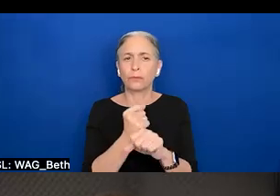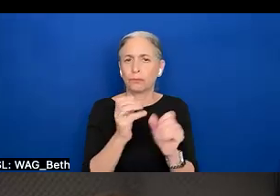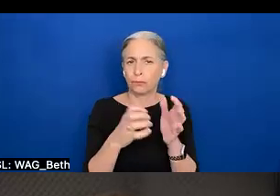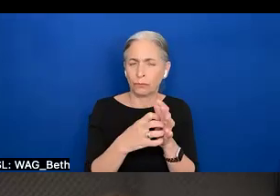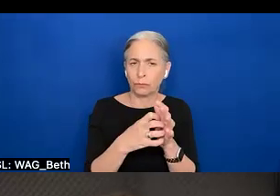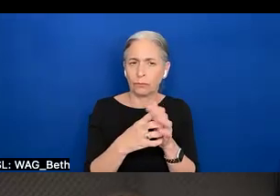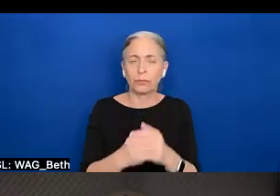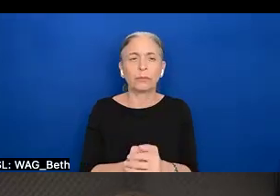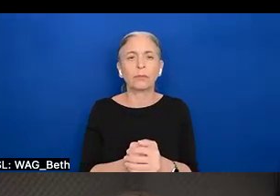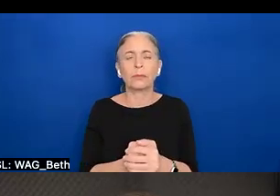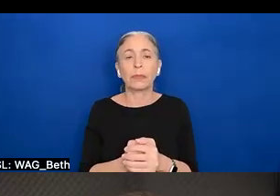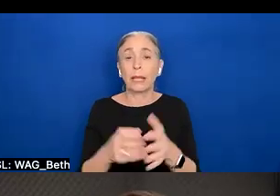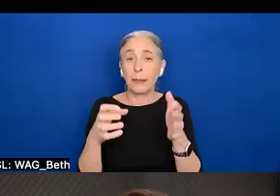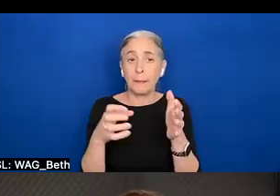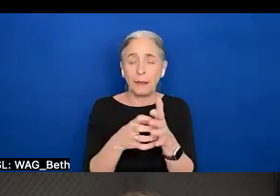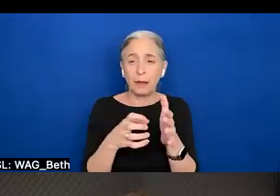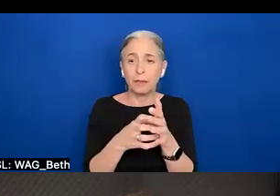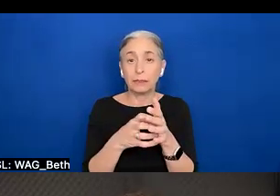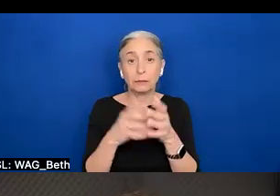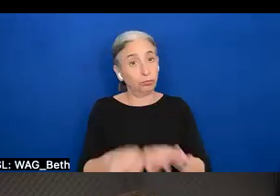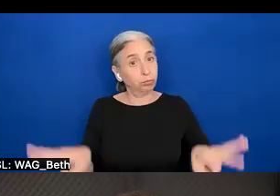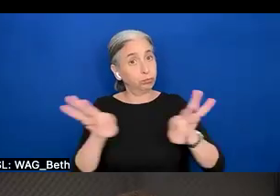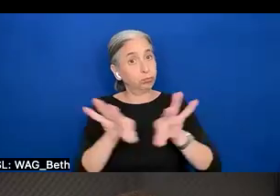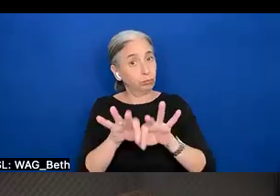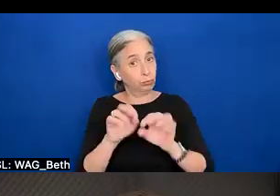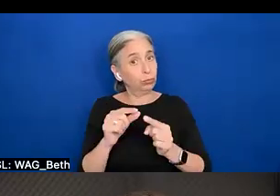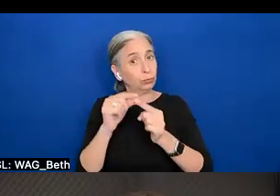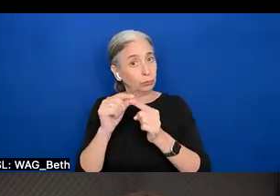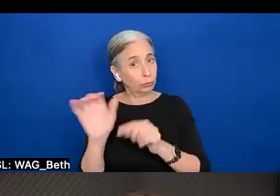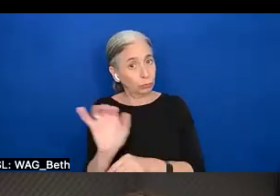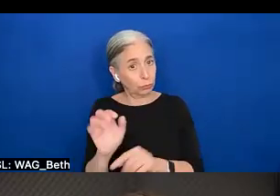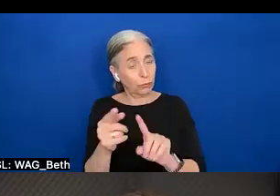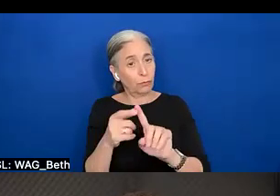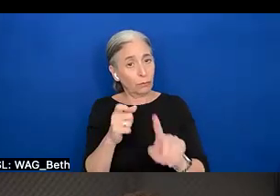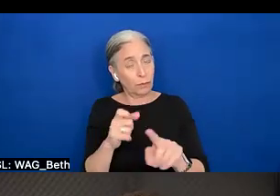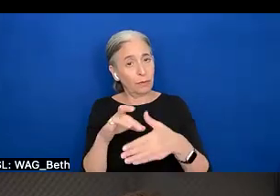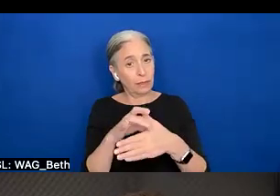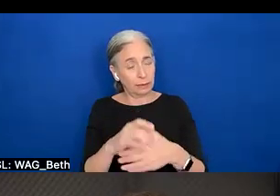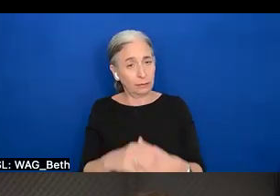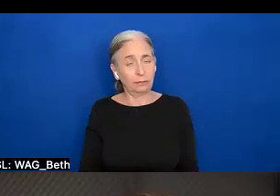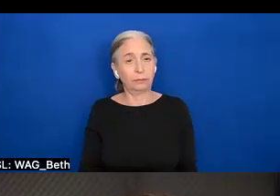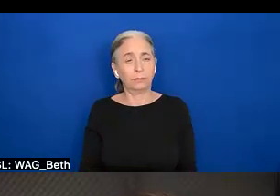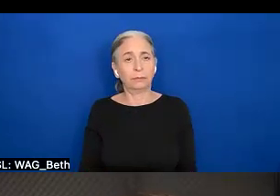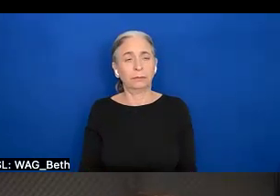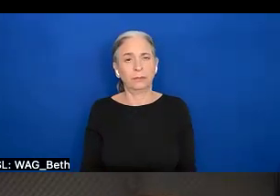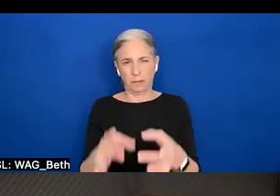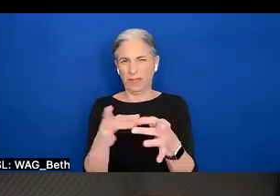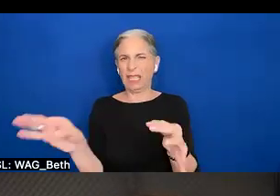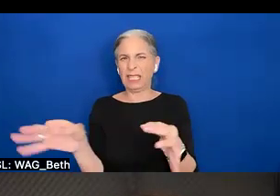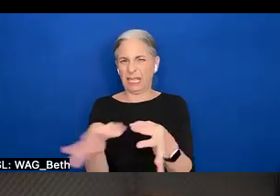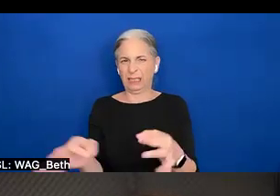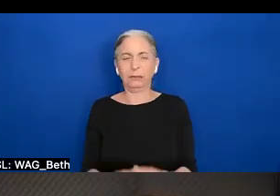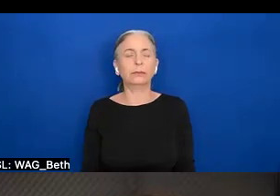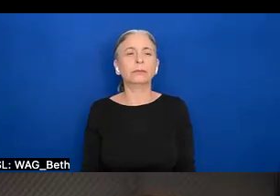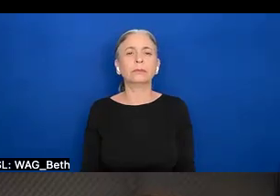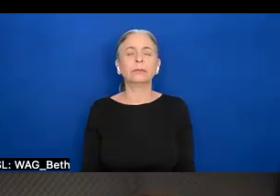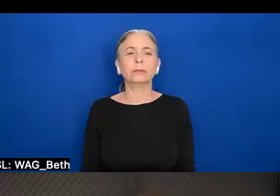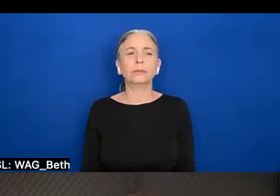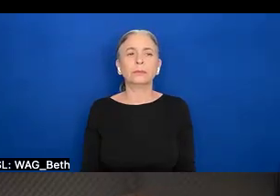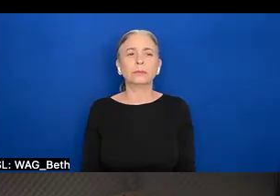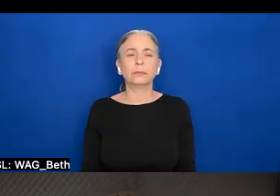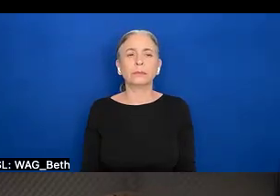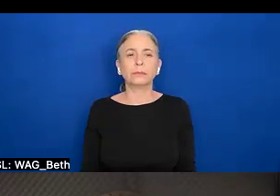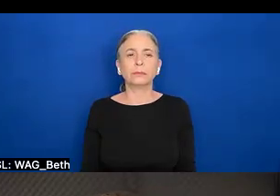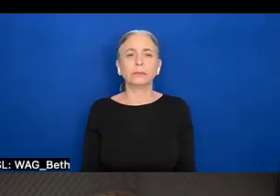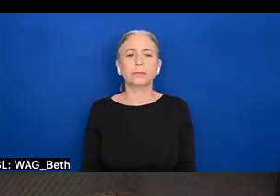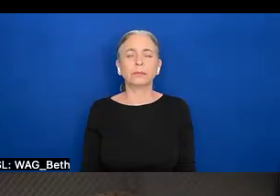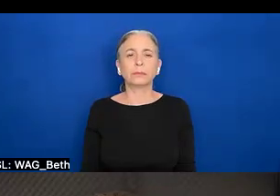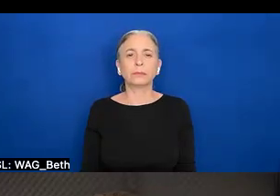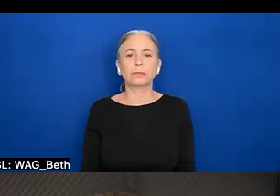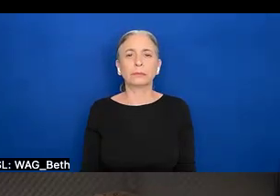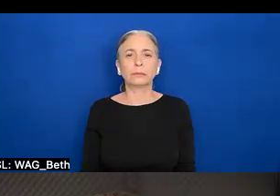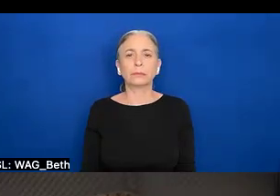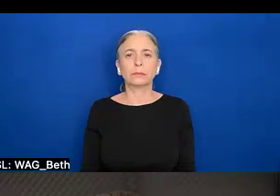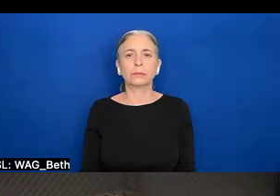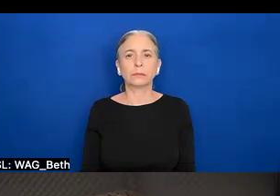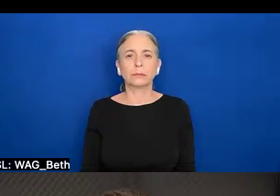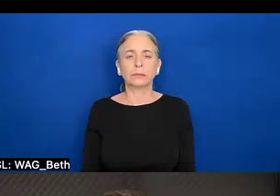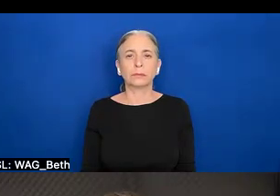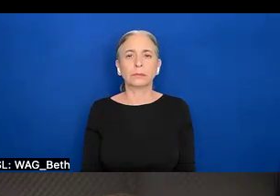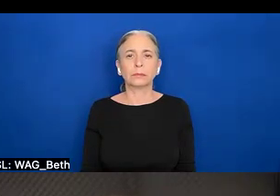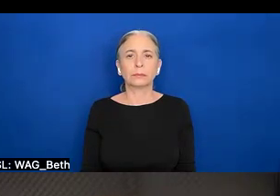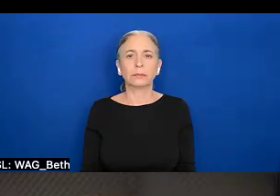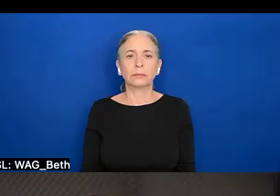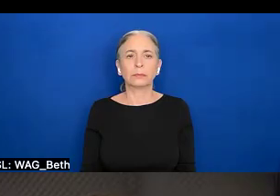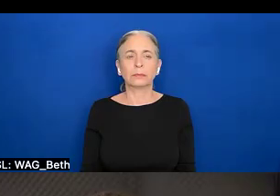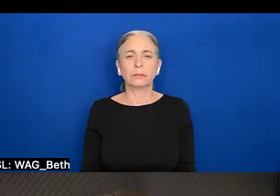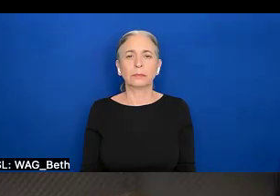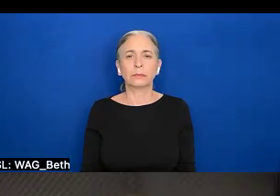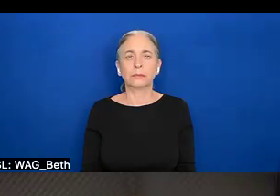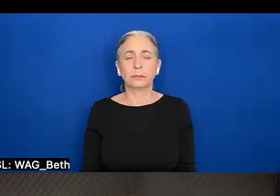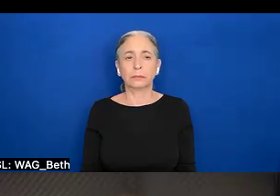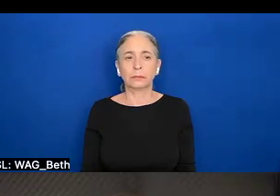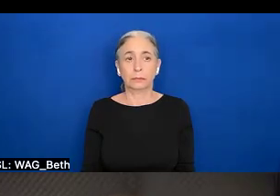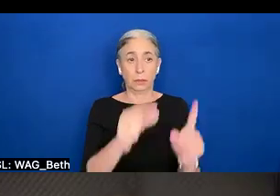The paragraph is a very important unit of text.